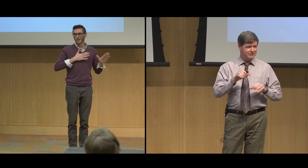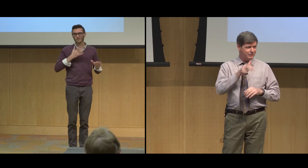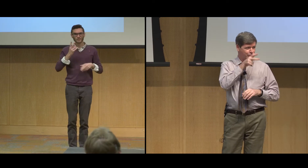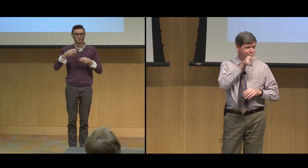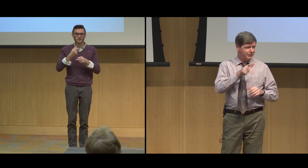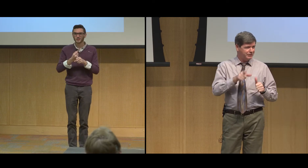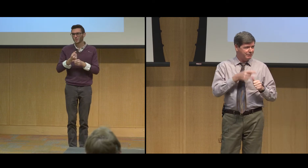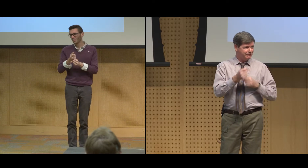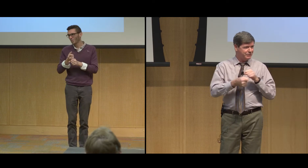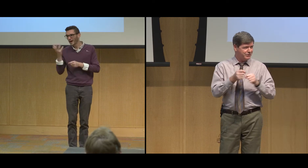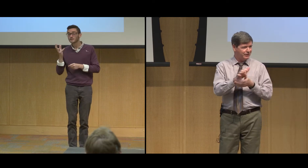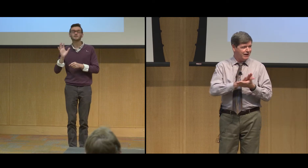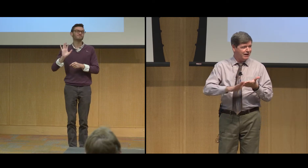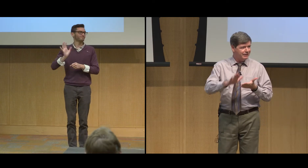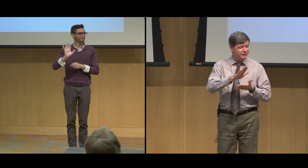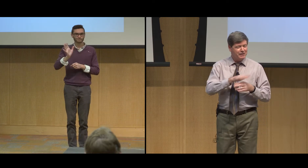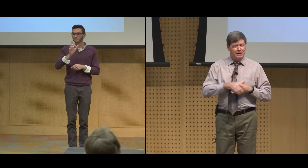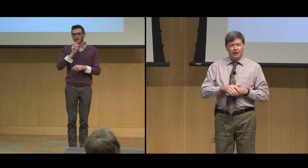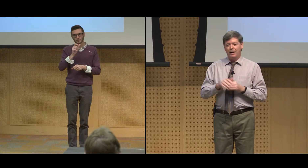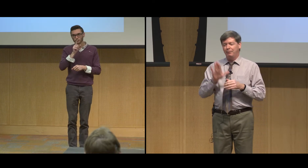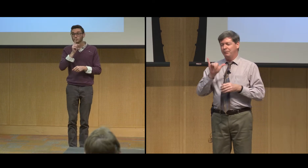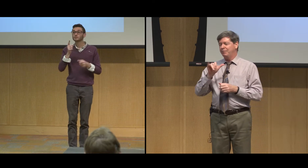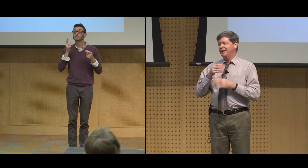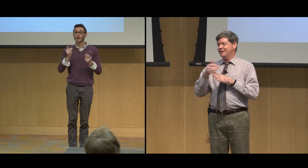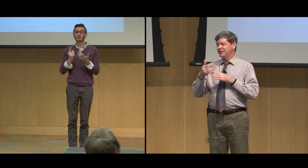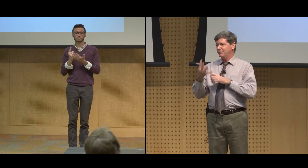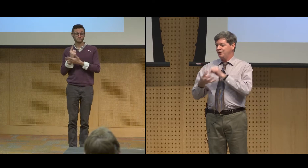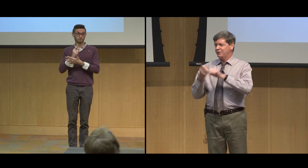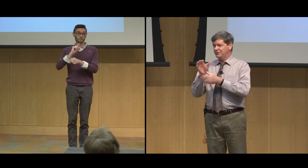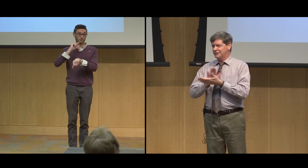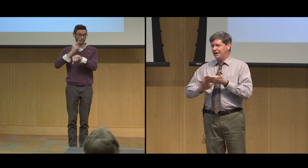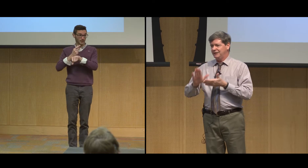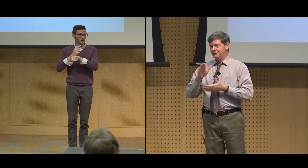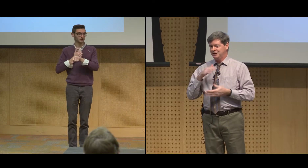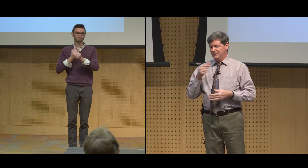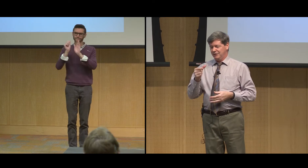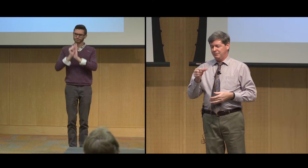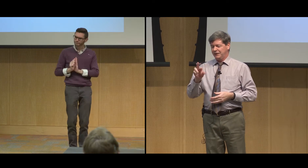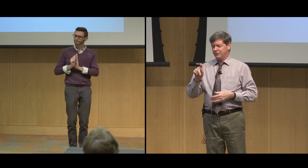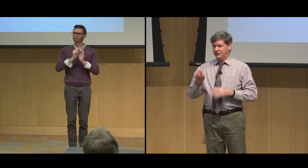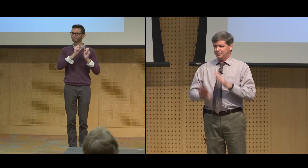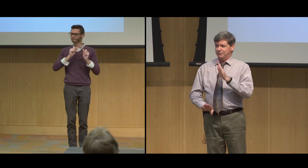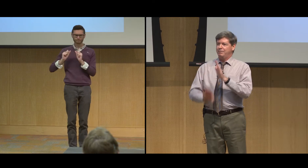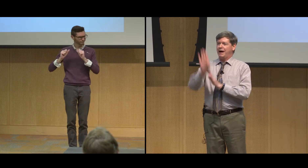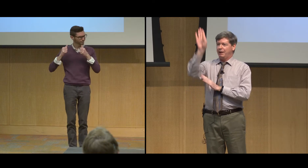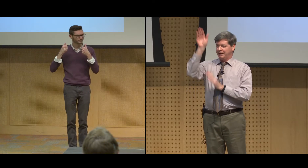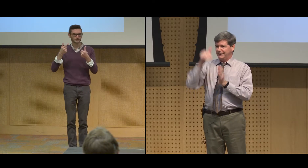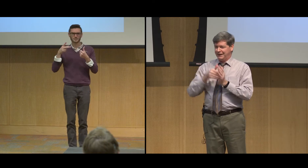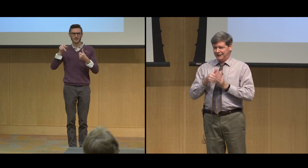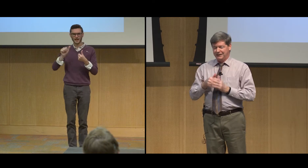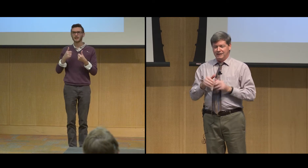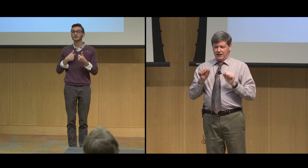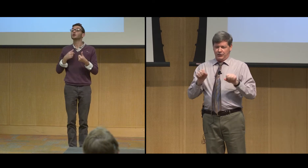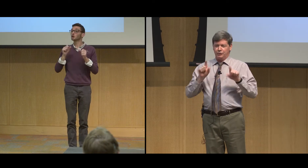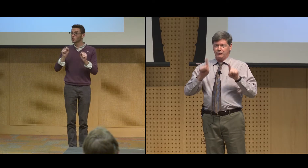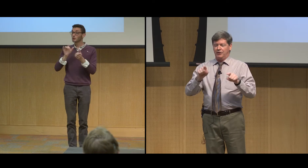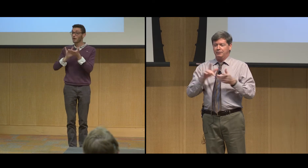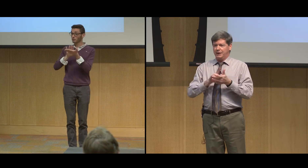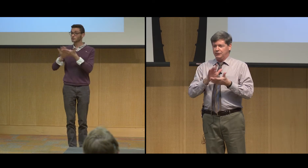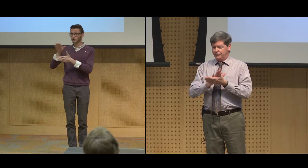of going to medical school because I did so lousy in my first year in college. Um, but by the end of 4 years in college, my grades were back up again,